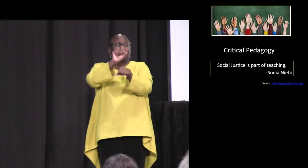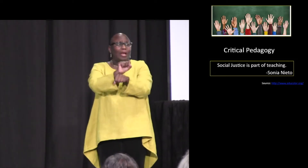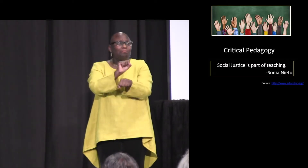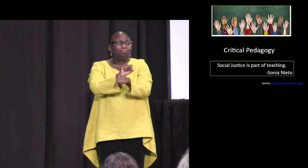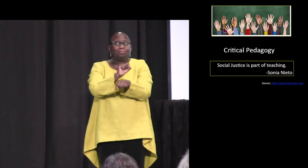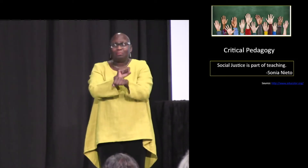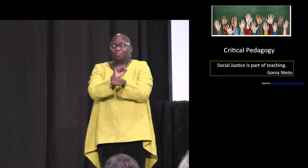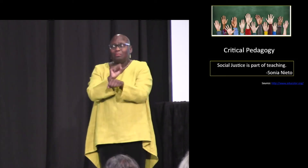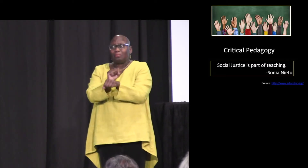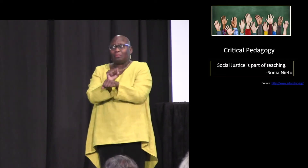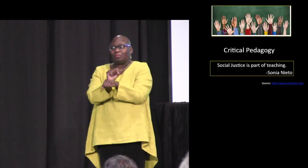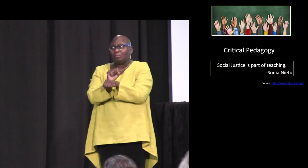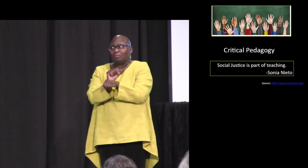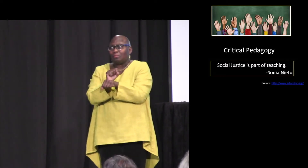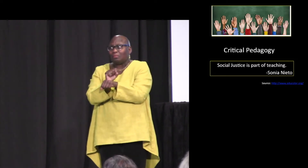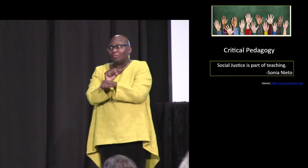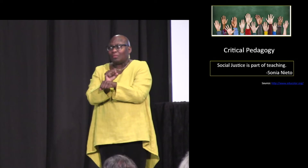Critical Pedagogy